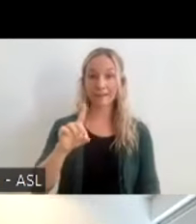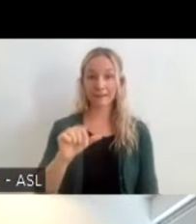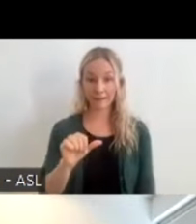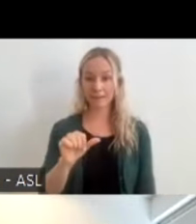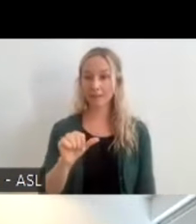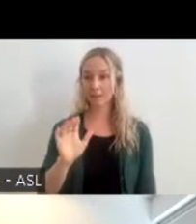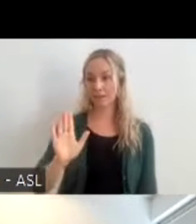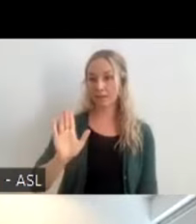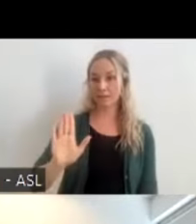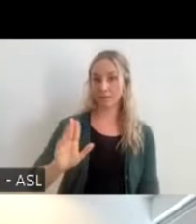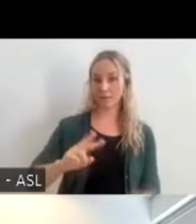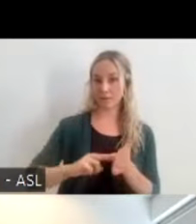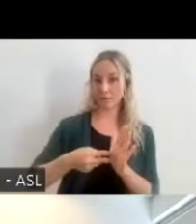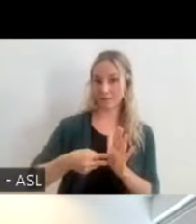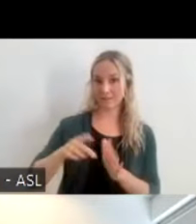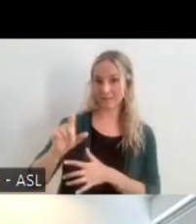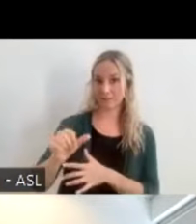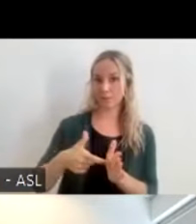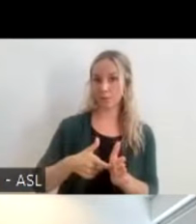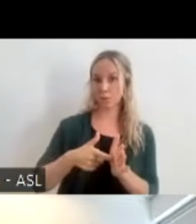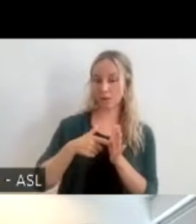activity, When we go back to the slide here on our